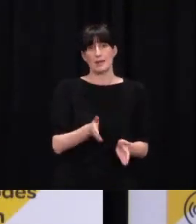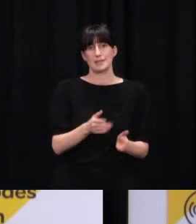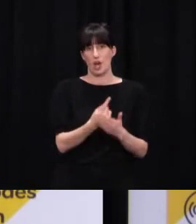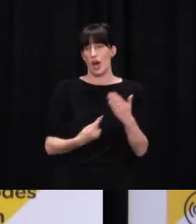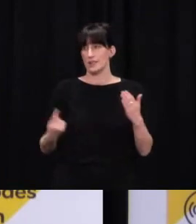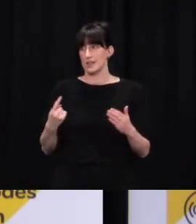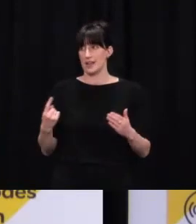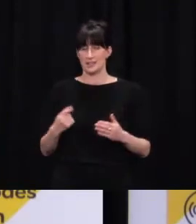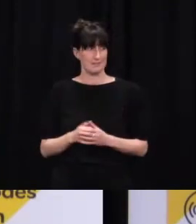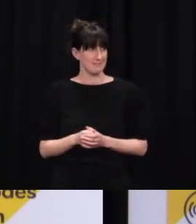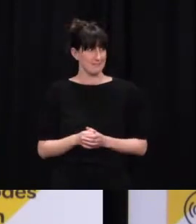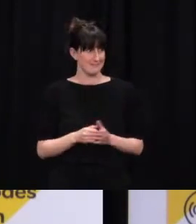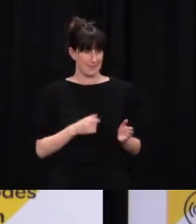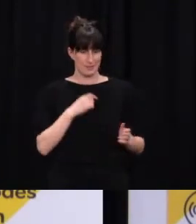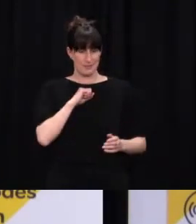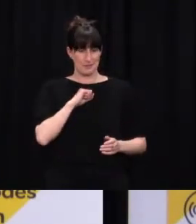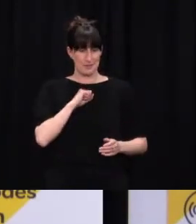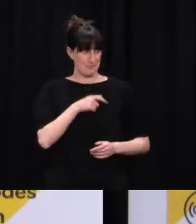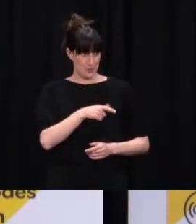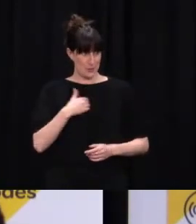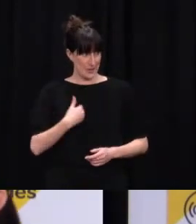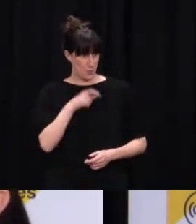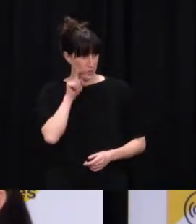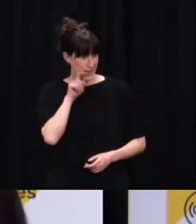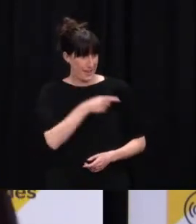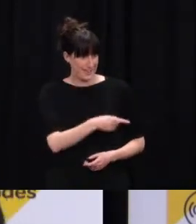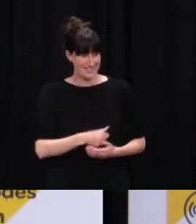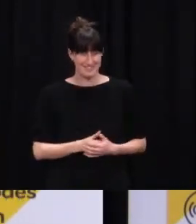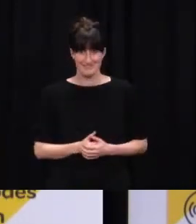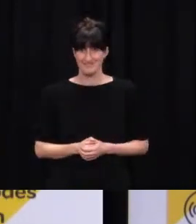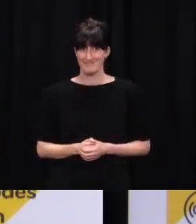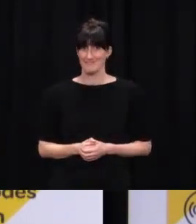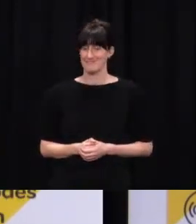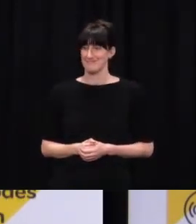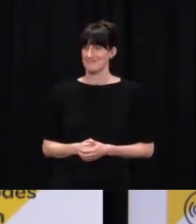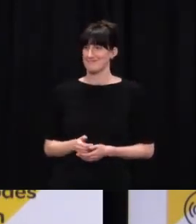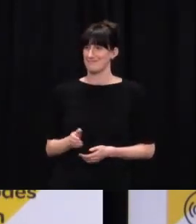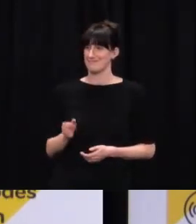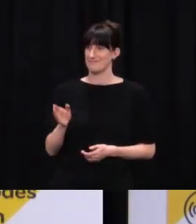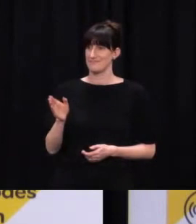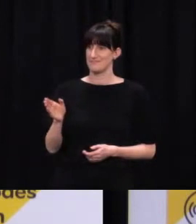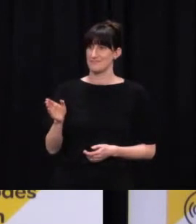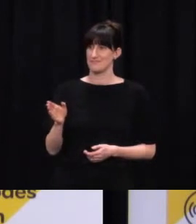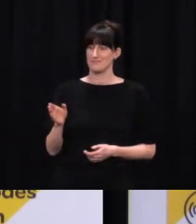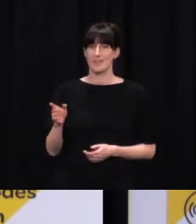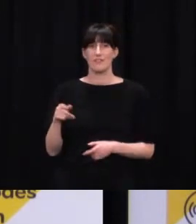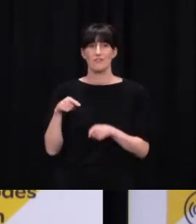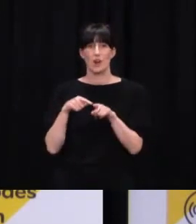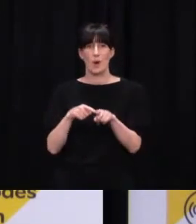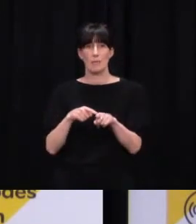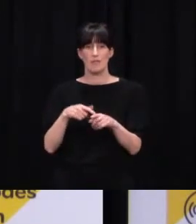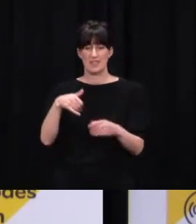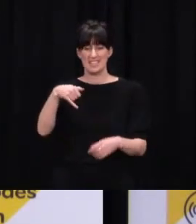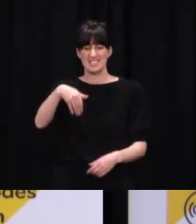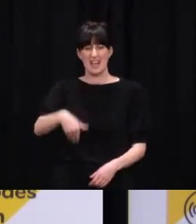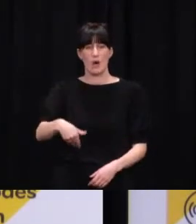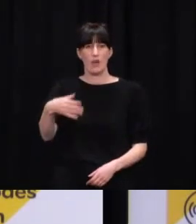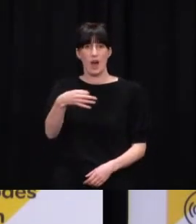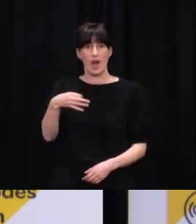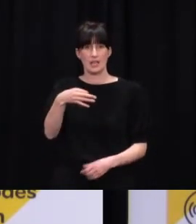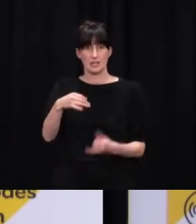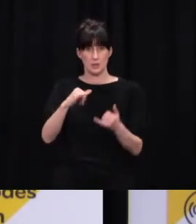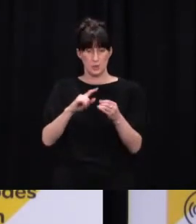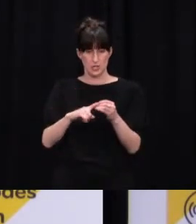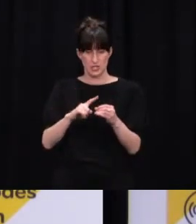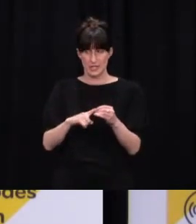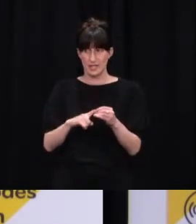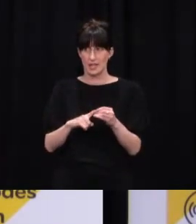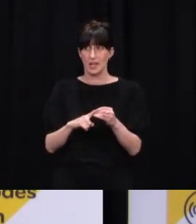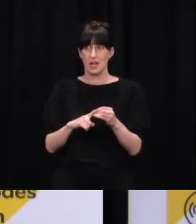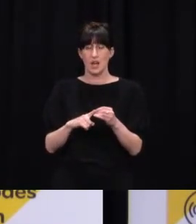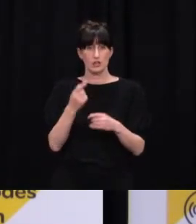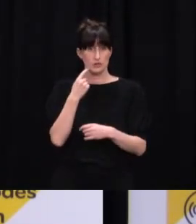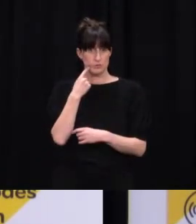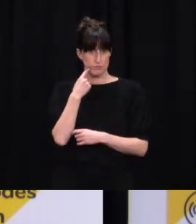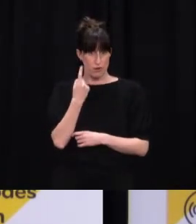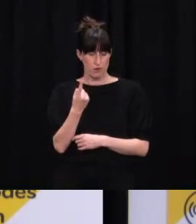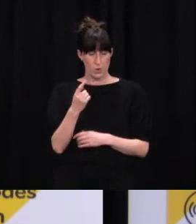they have been at any of them,